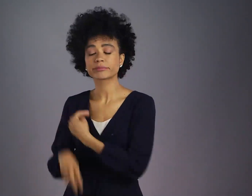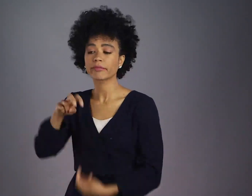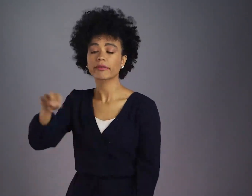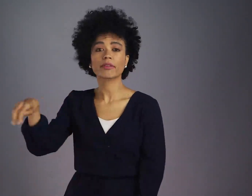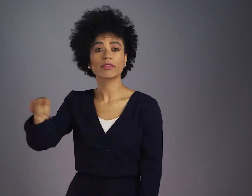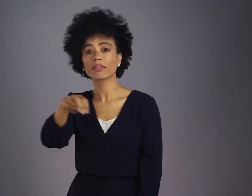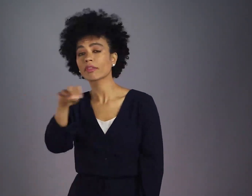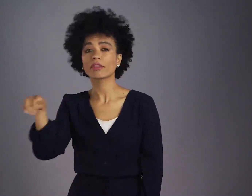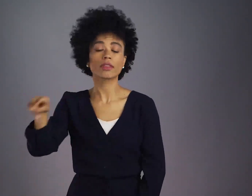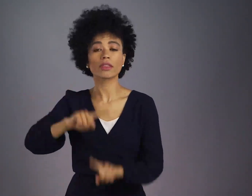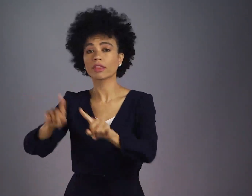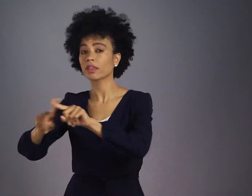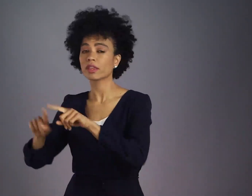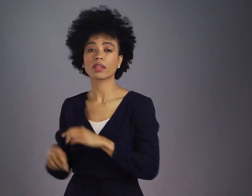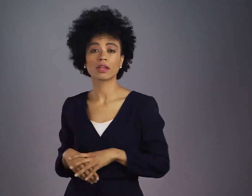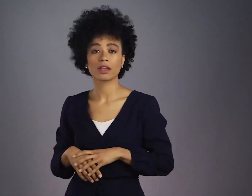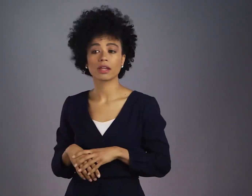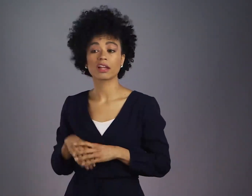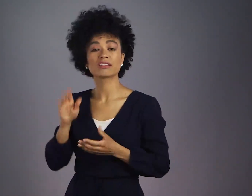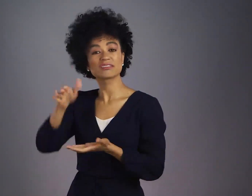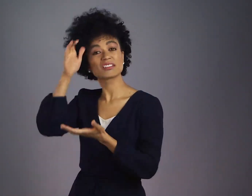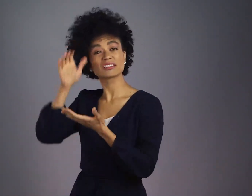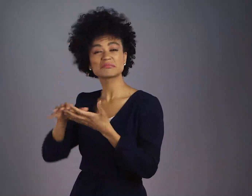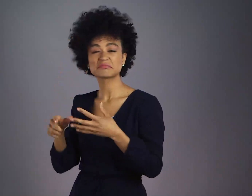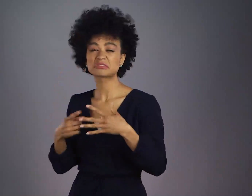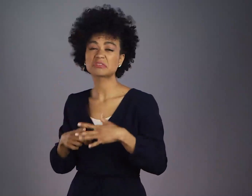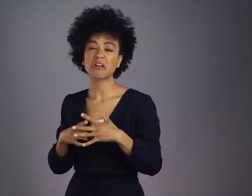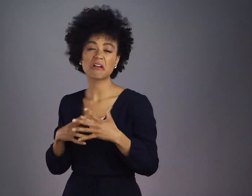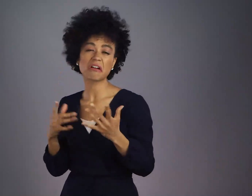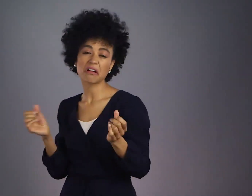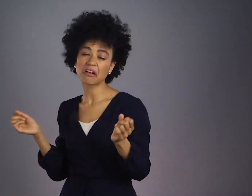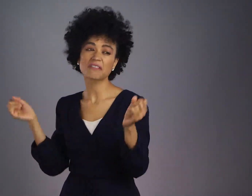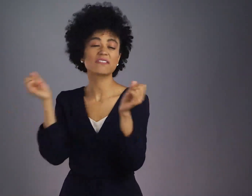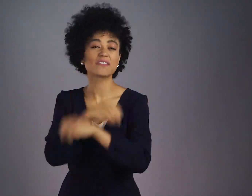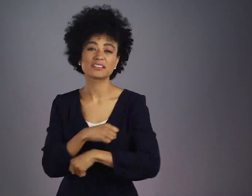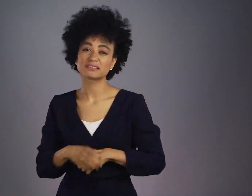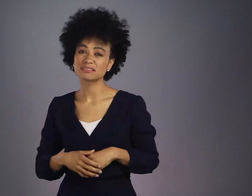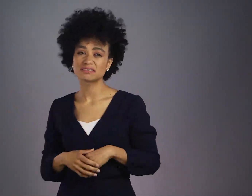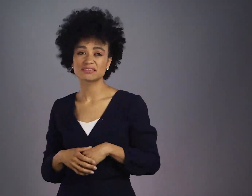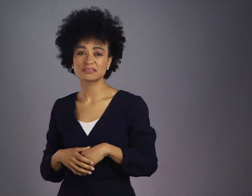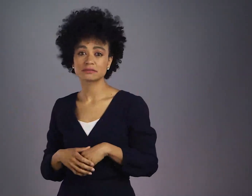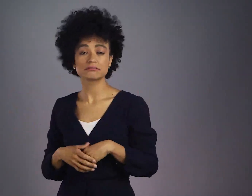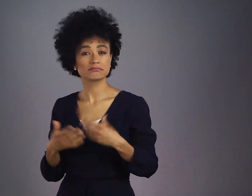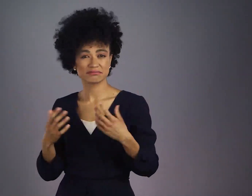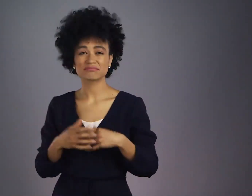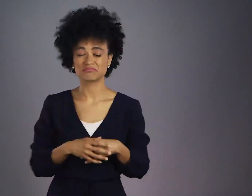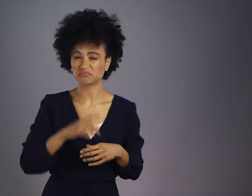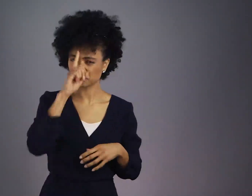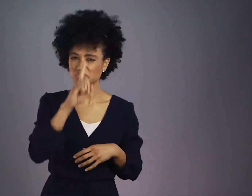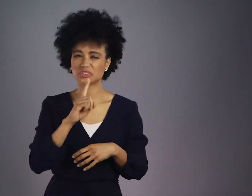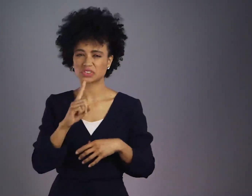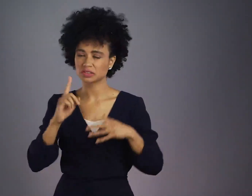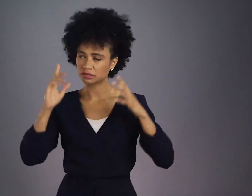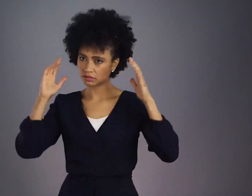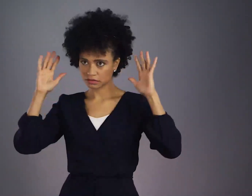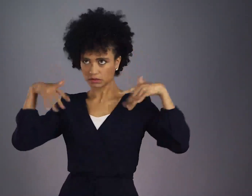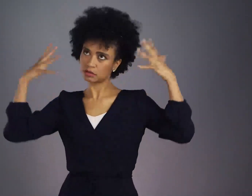He has been placed in one institution after another. He is violent or appears definitely insane when drunk.